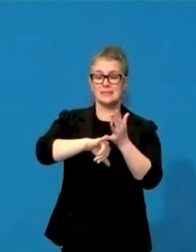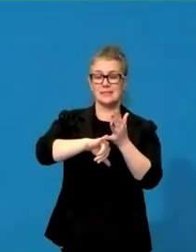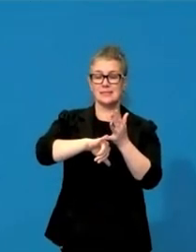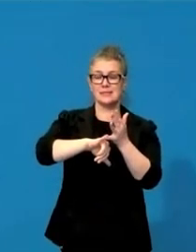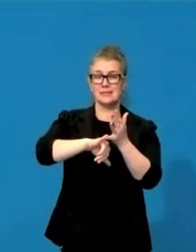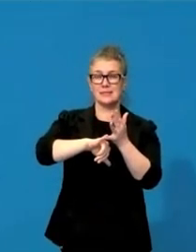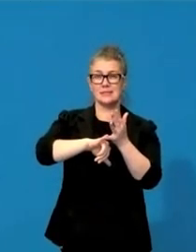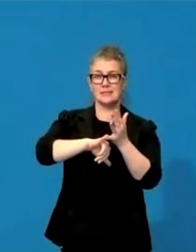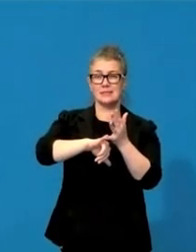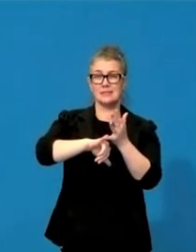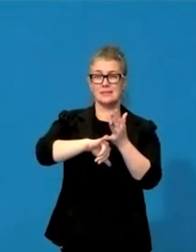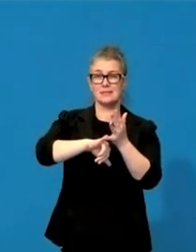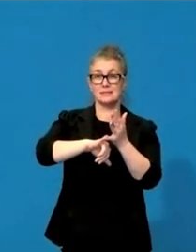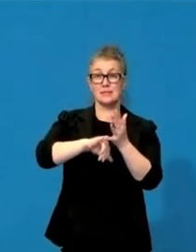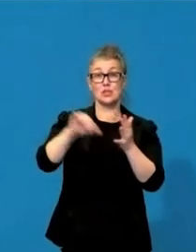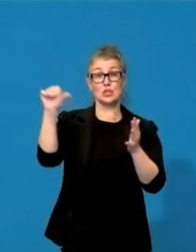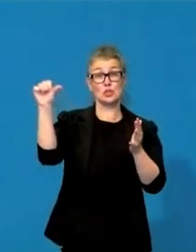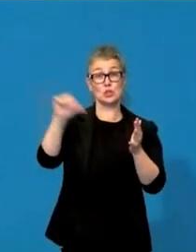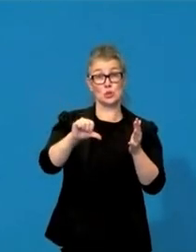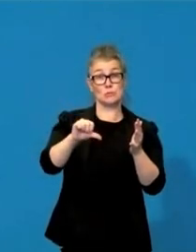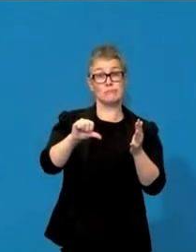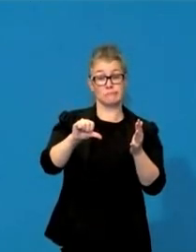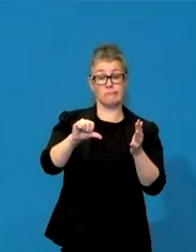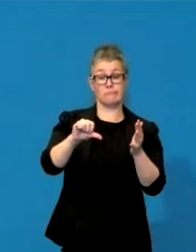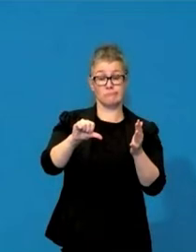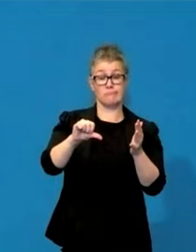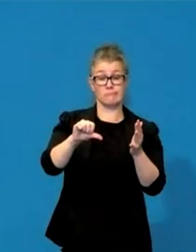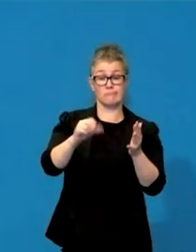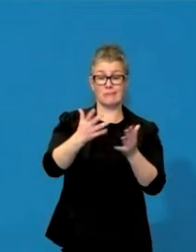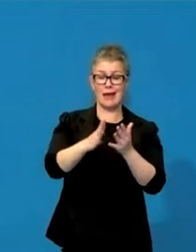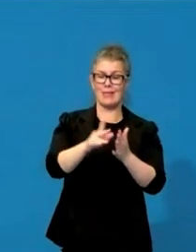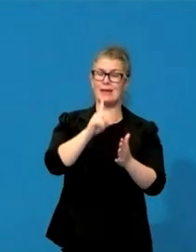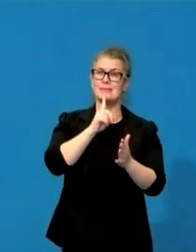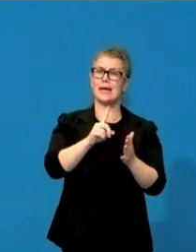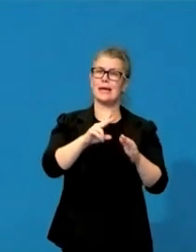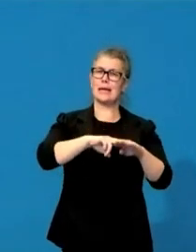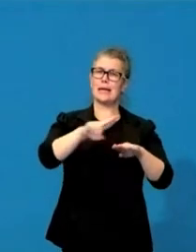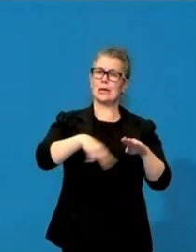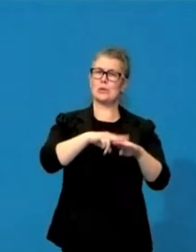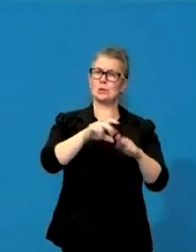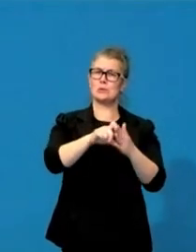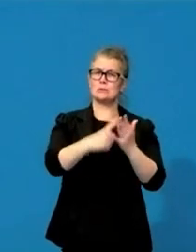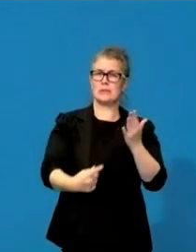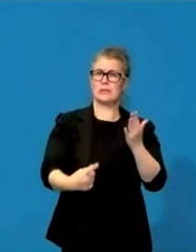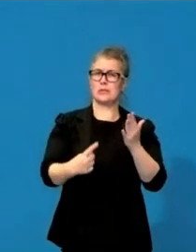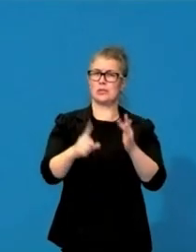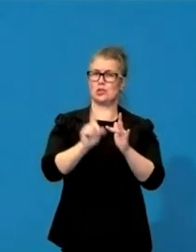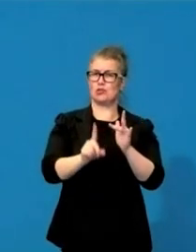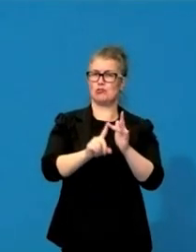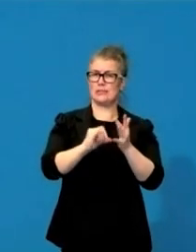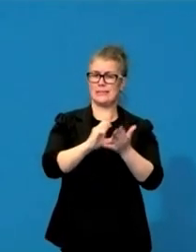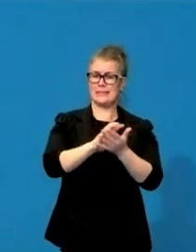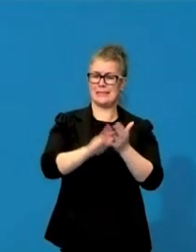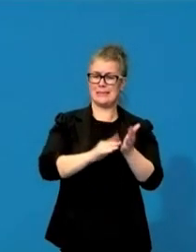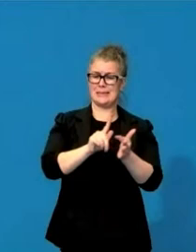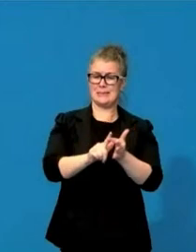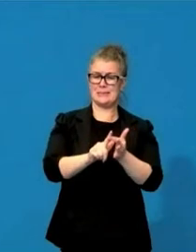NDIS should - how they say, the National Disability Insurance Scheme, well, we all